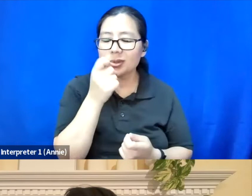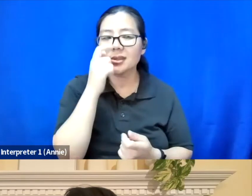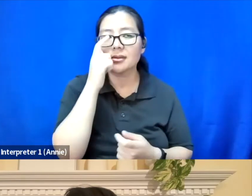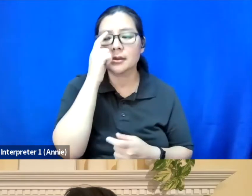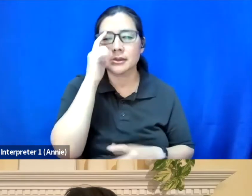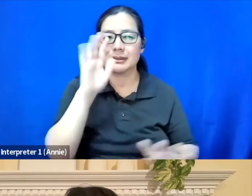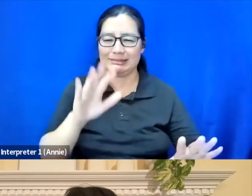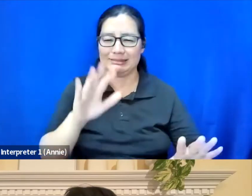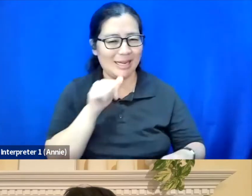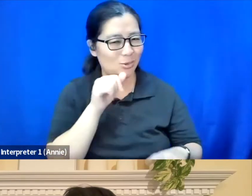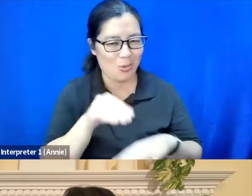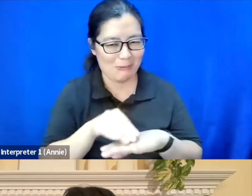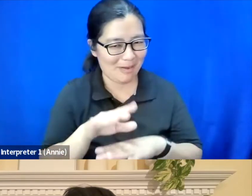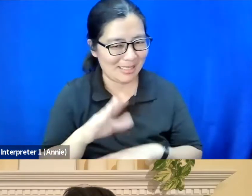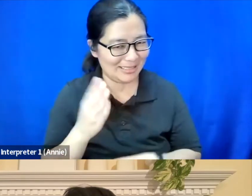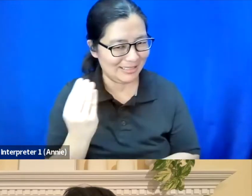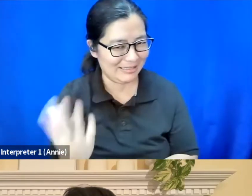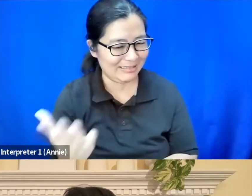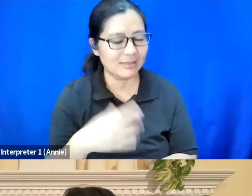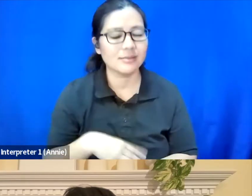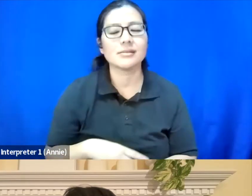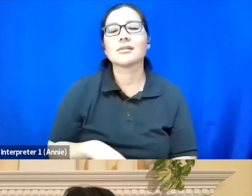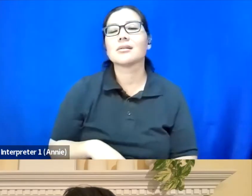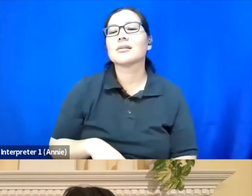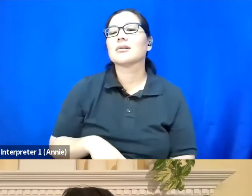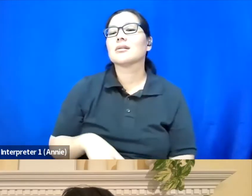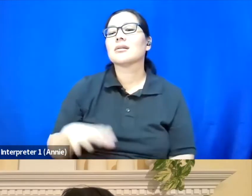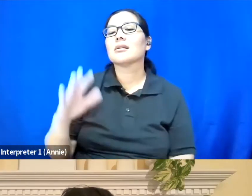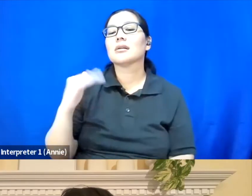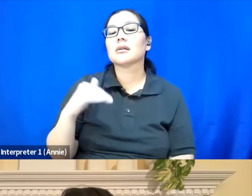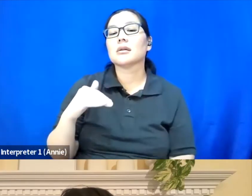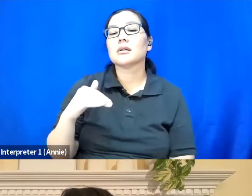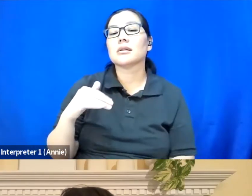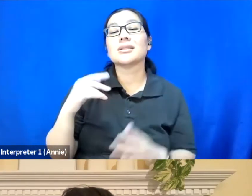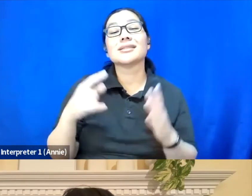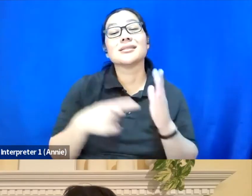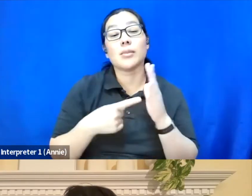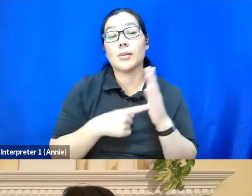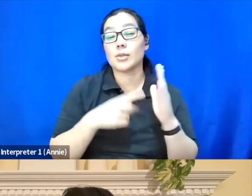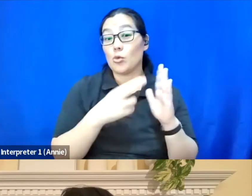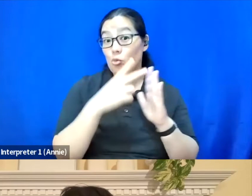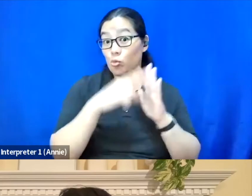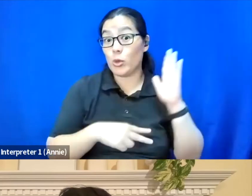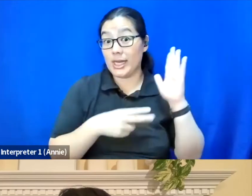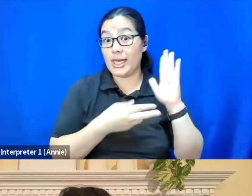And -- and then in the book I say something, like, too bad because I'm --